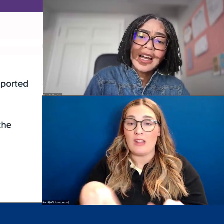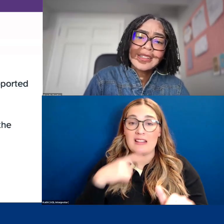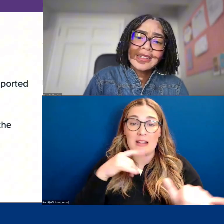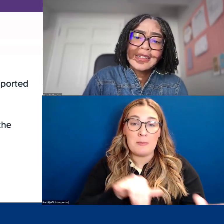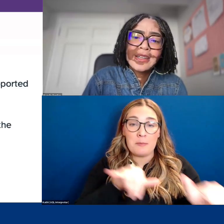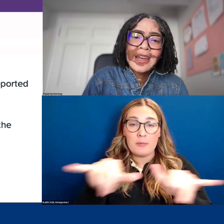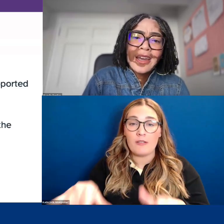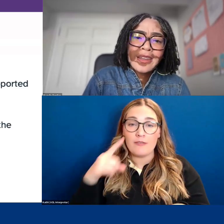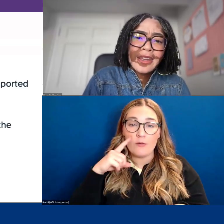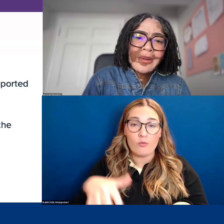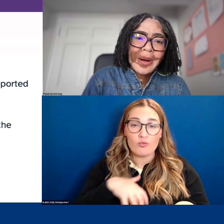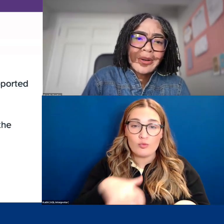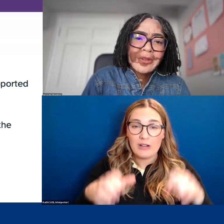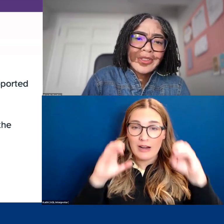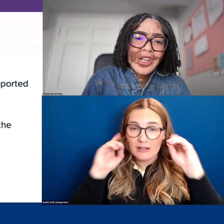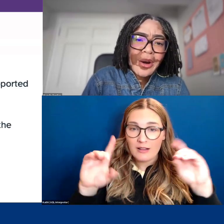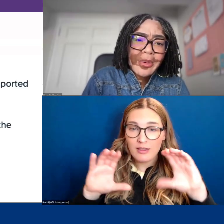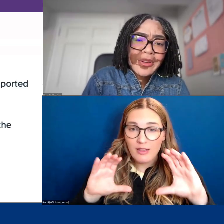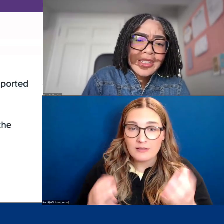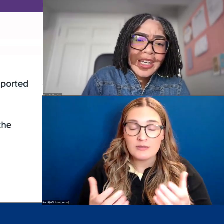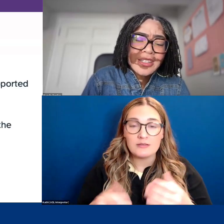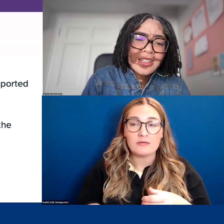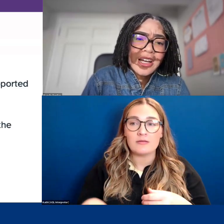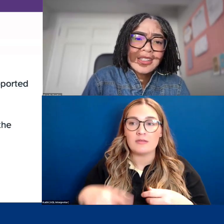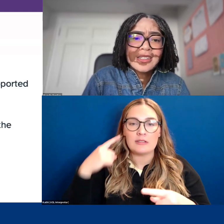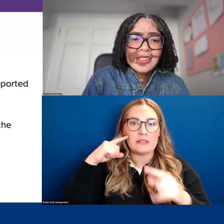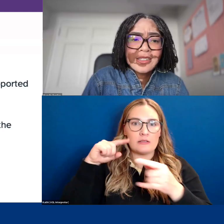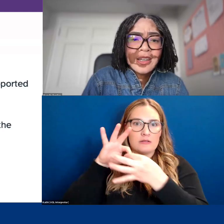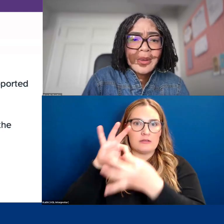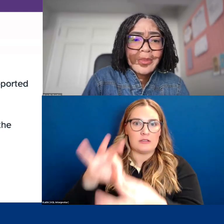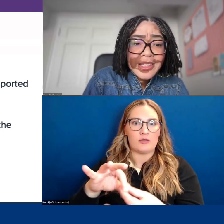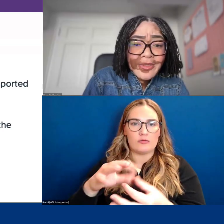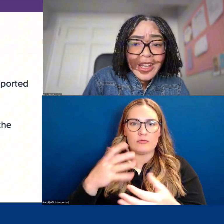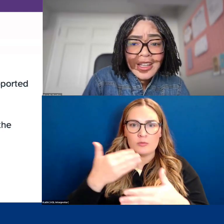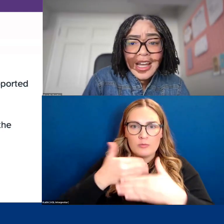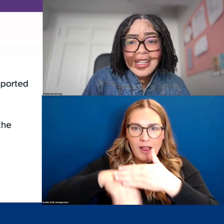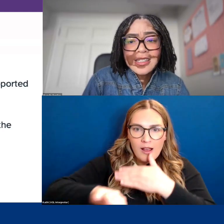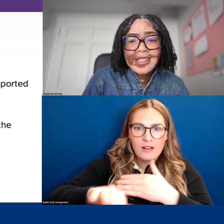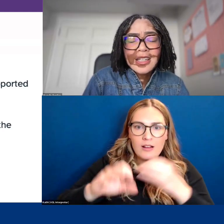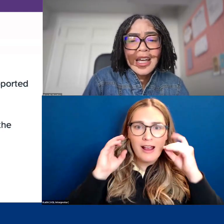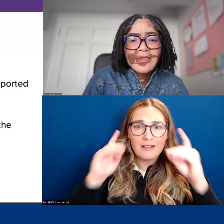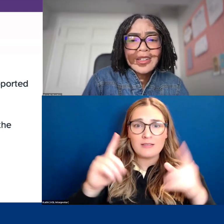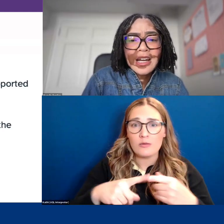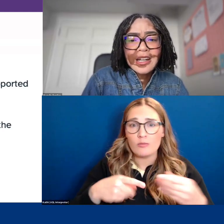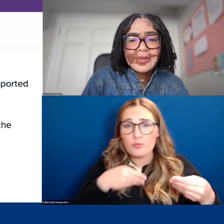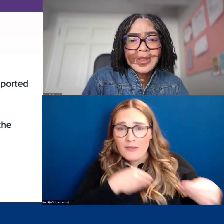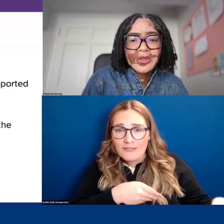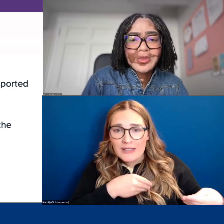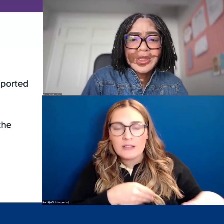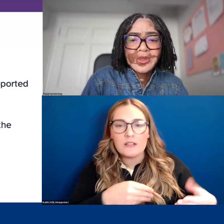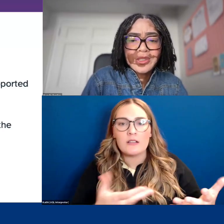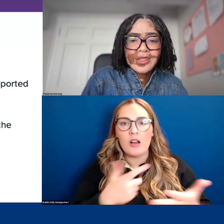classes, thinking about childbirth education classes, breastfeeding classes, a lot of the times those resources